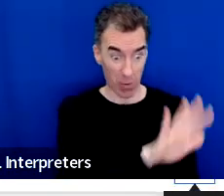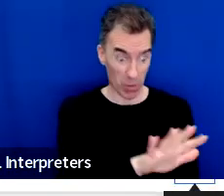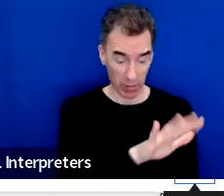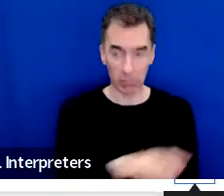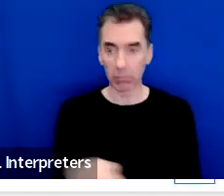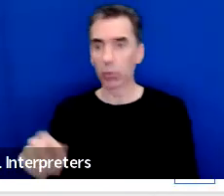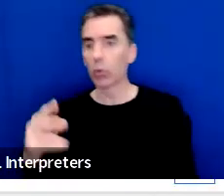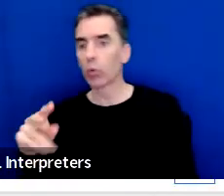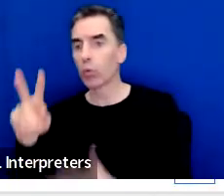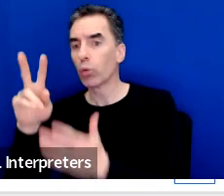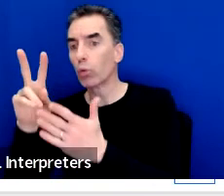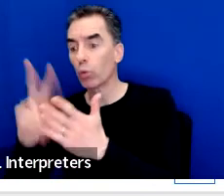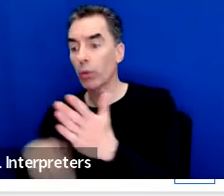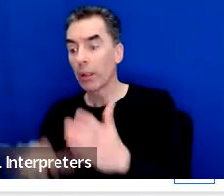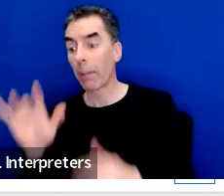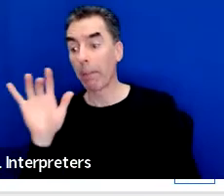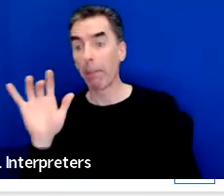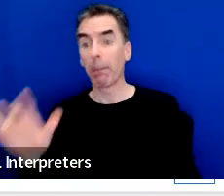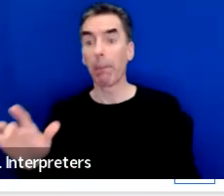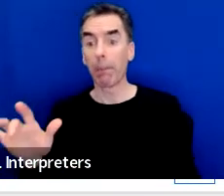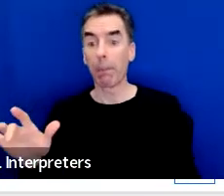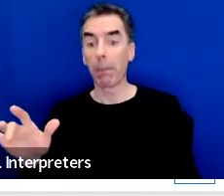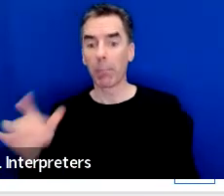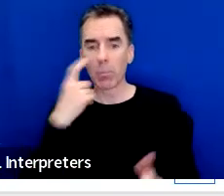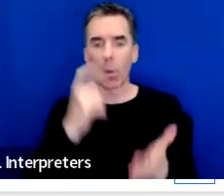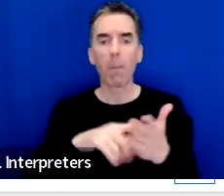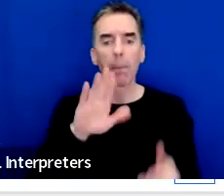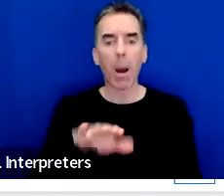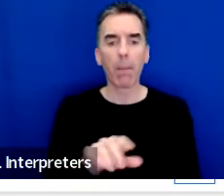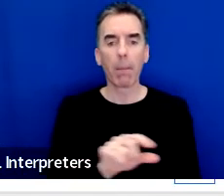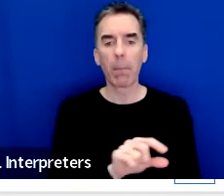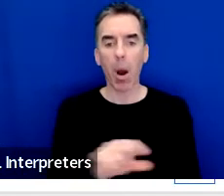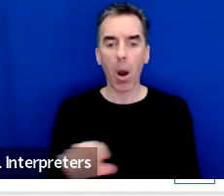And if you click on that, you'll see this bar comes up at the bottom and if you could play, if you have something